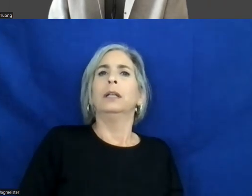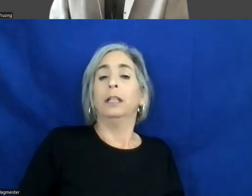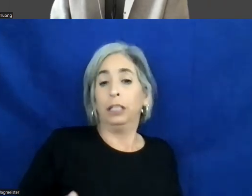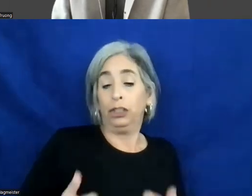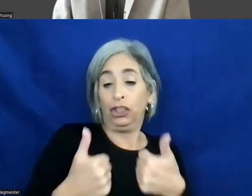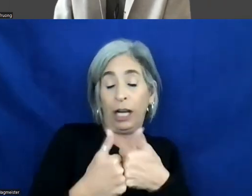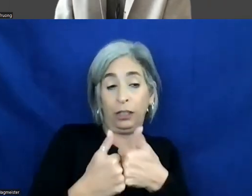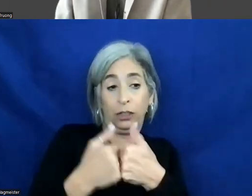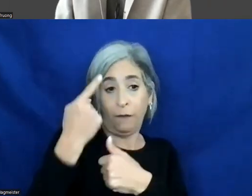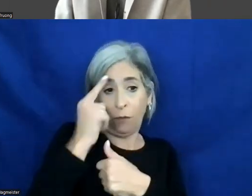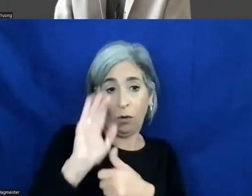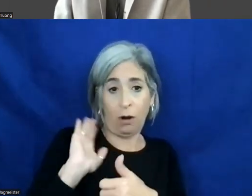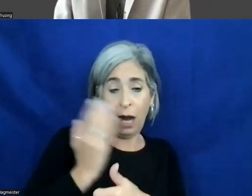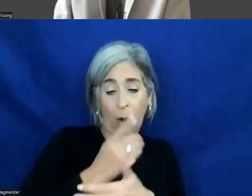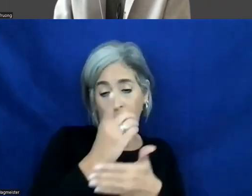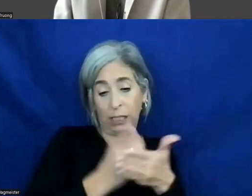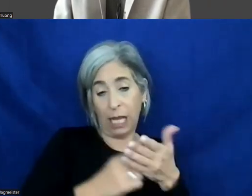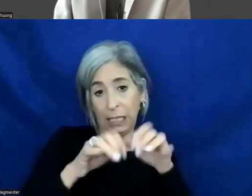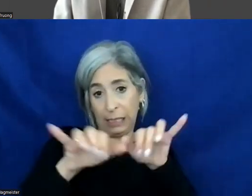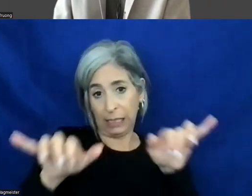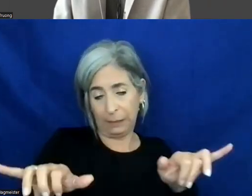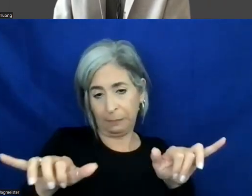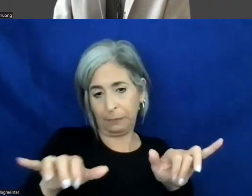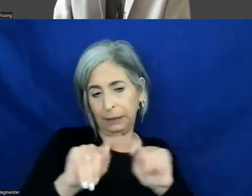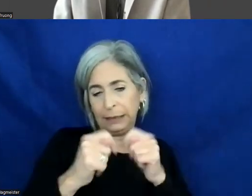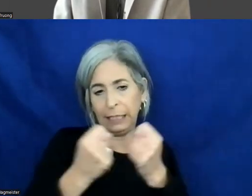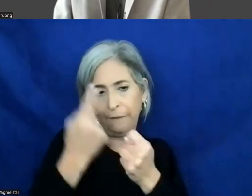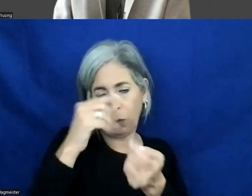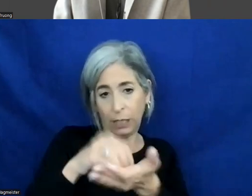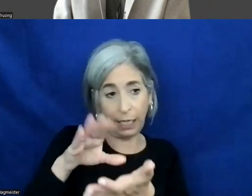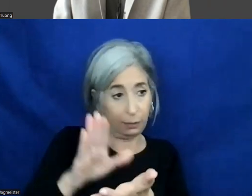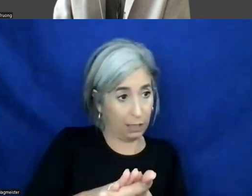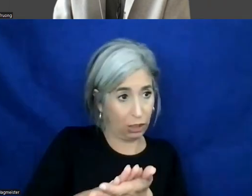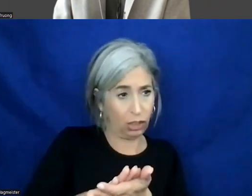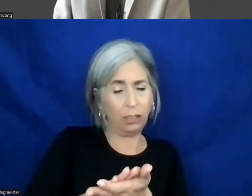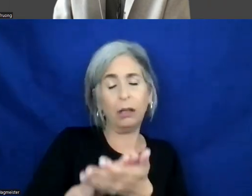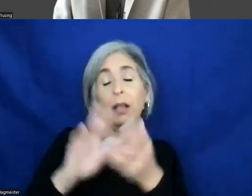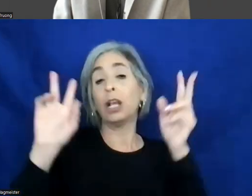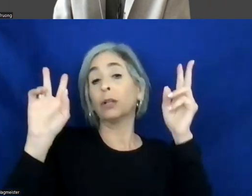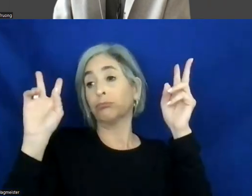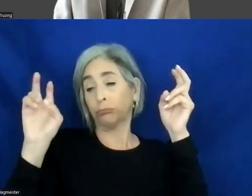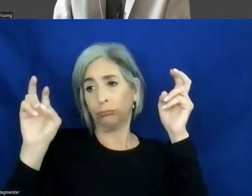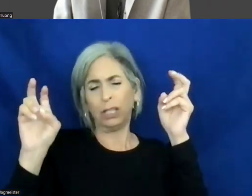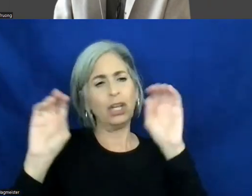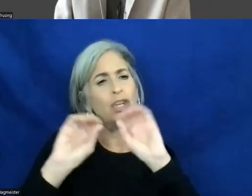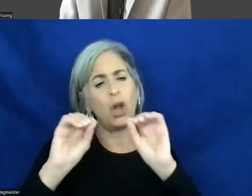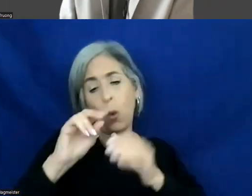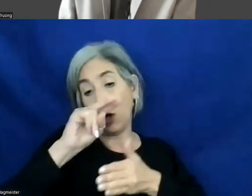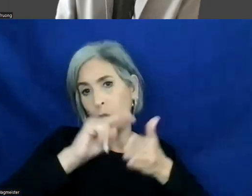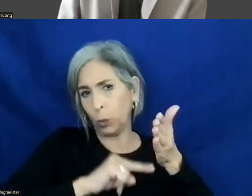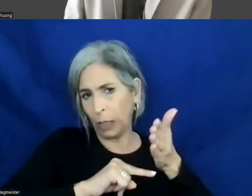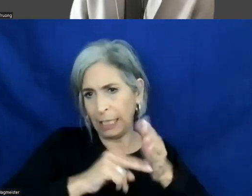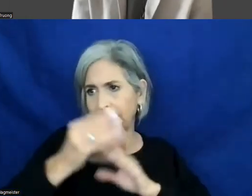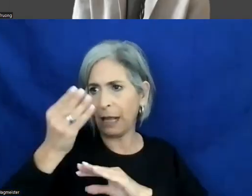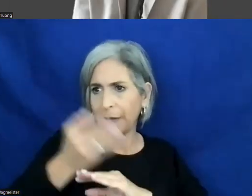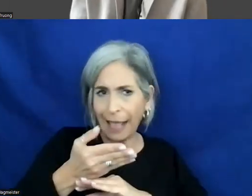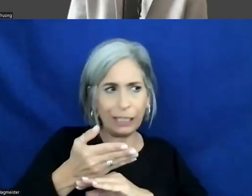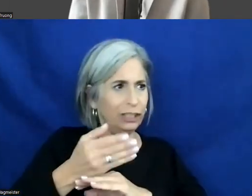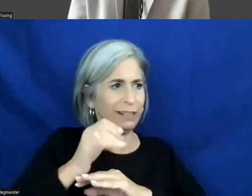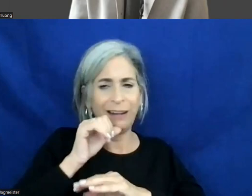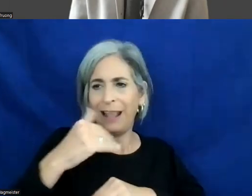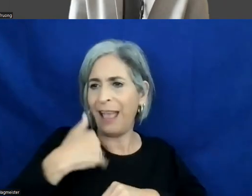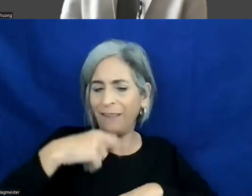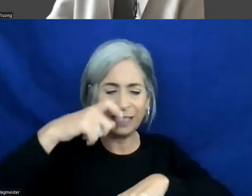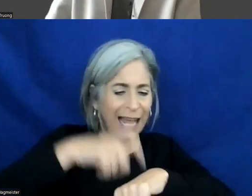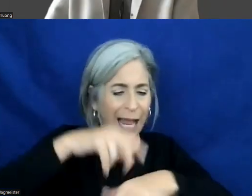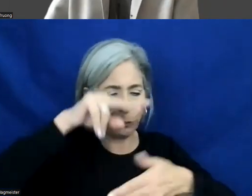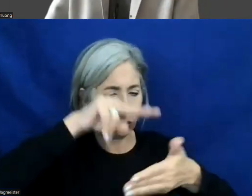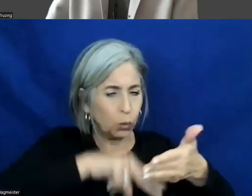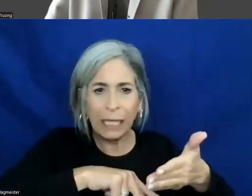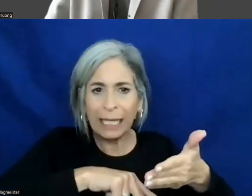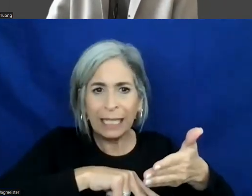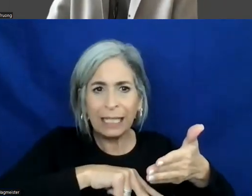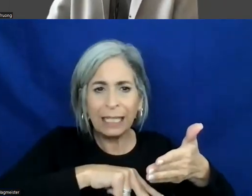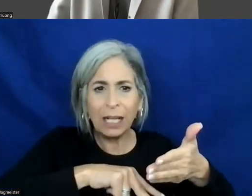our design system team for documentation is that "no one reads/nor has time to read" what are some